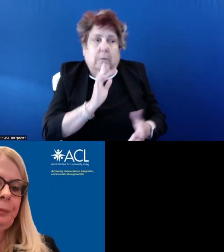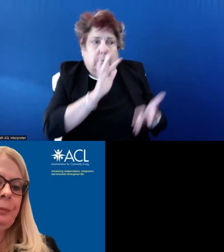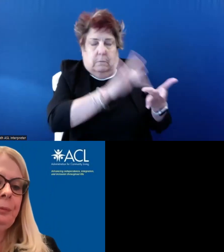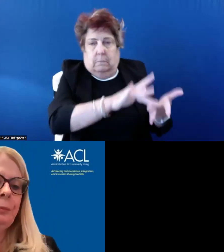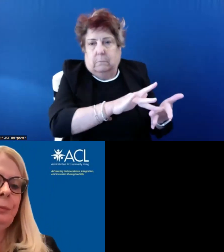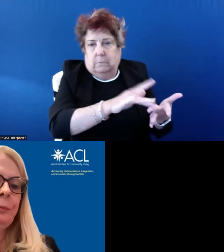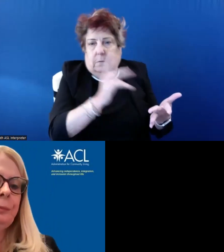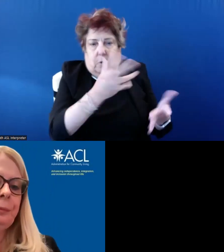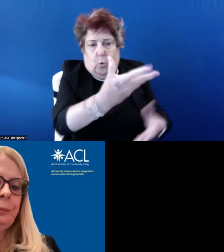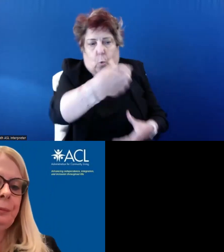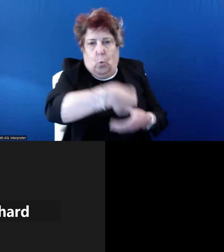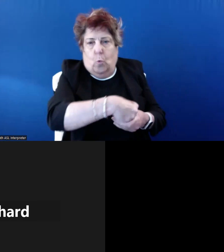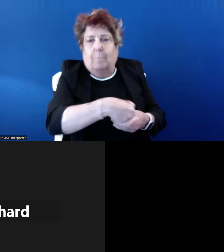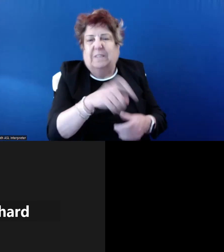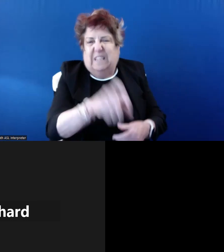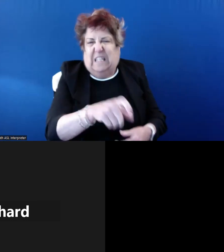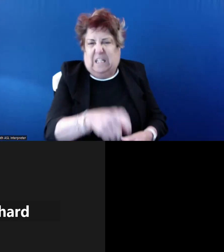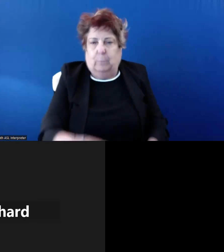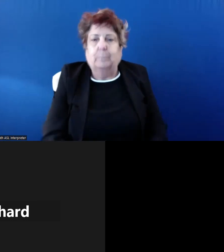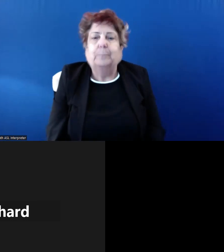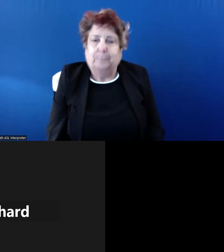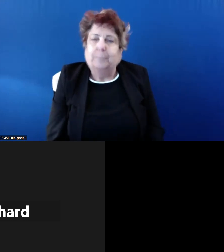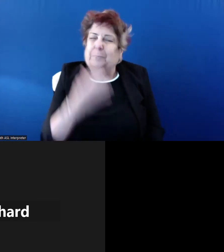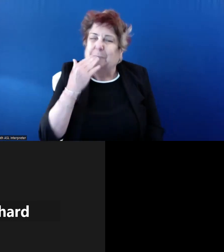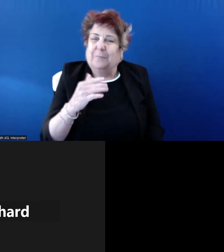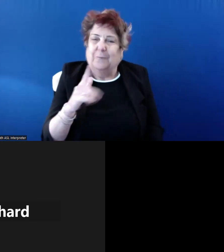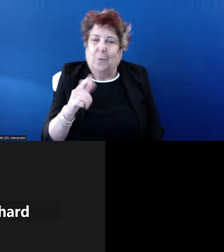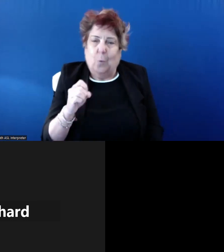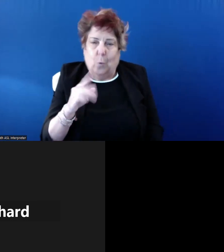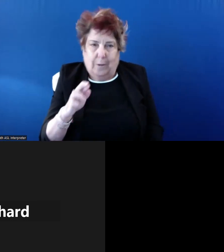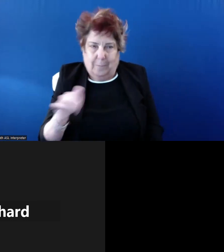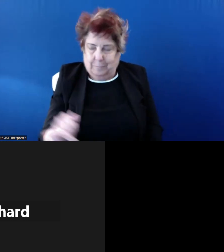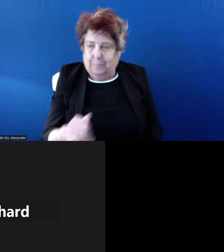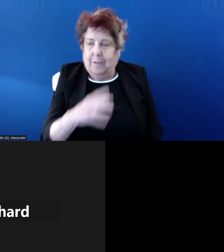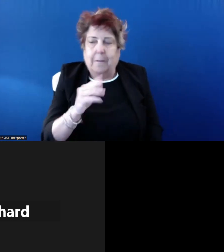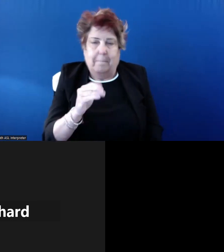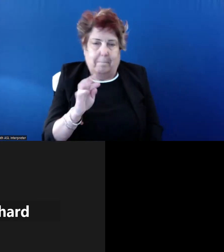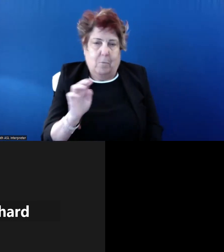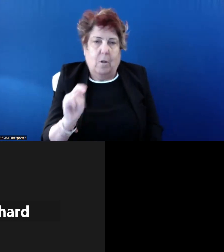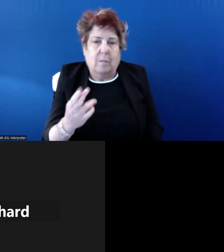Thank you, Lauri and Martha. HUD housing question.